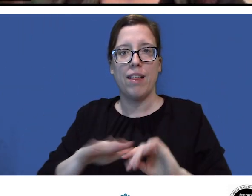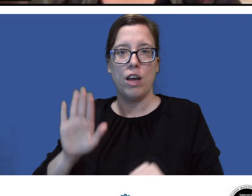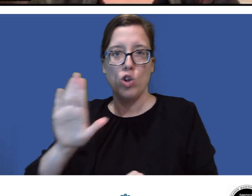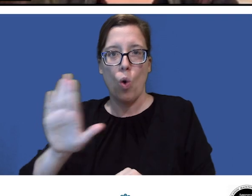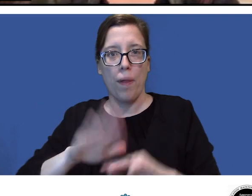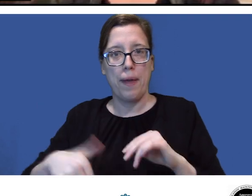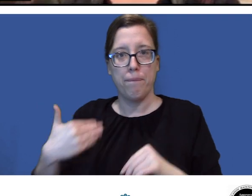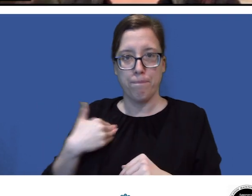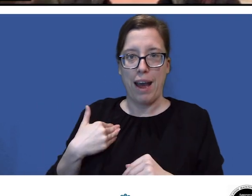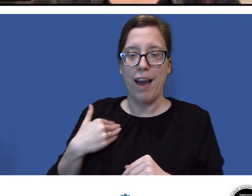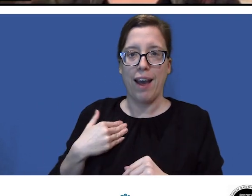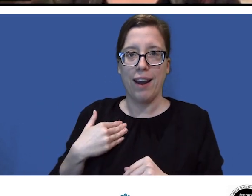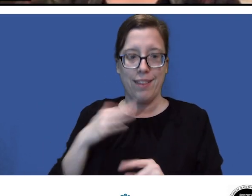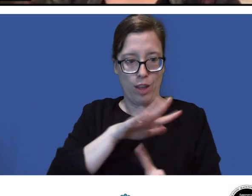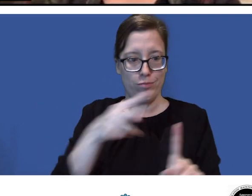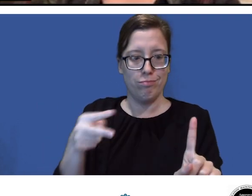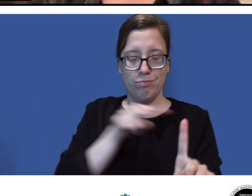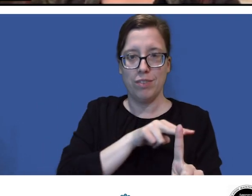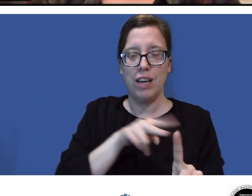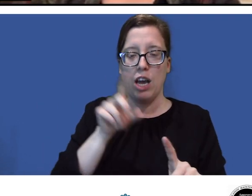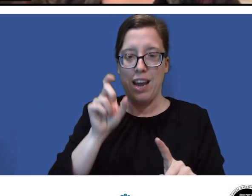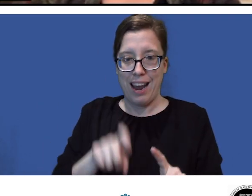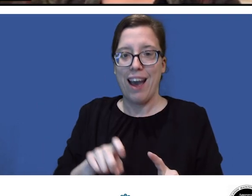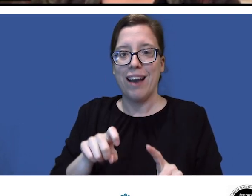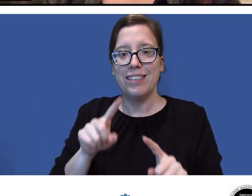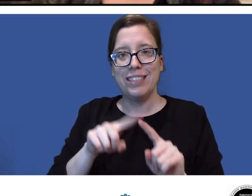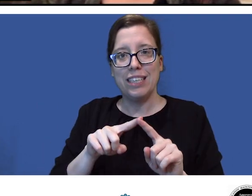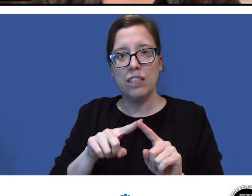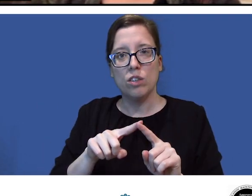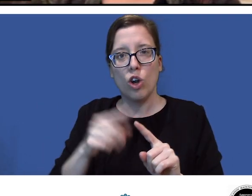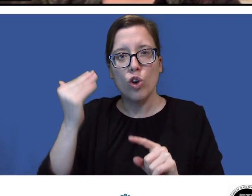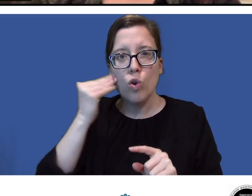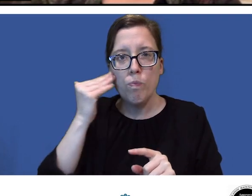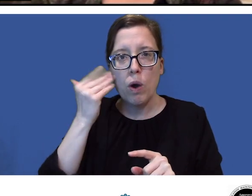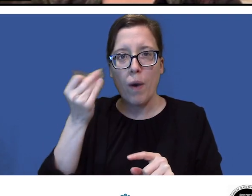for all these things when we try to design programs to help these kids learn.